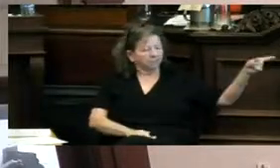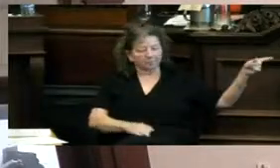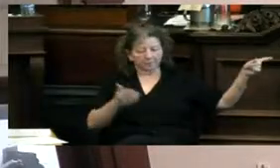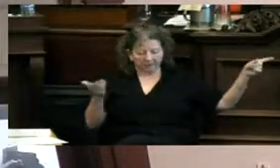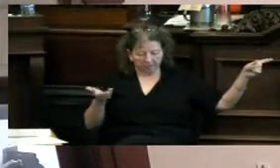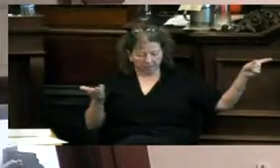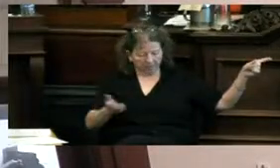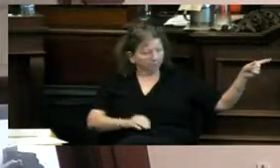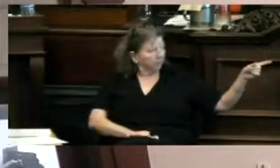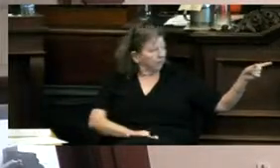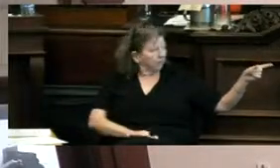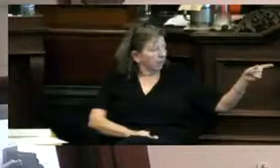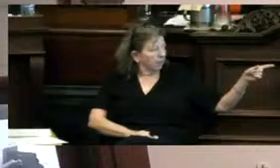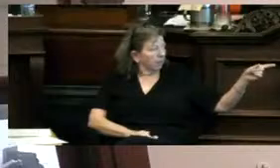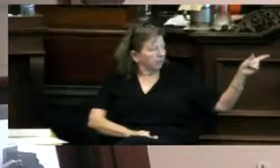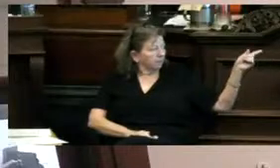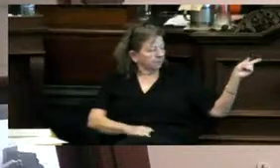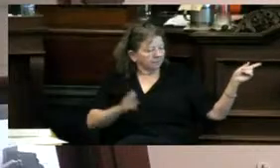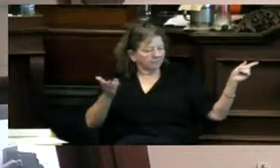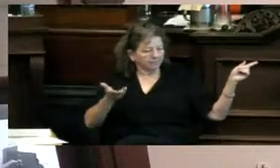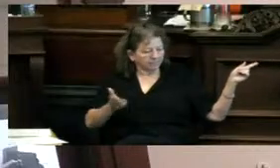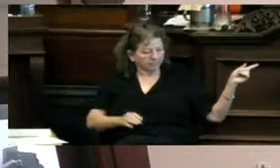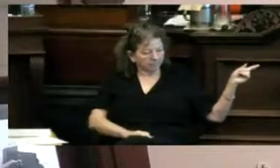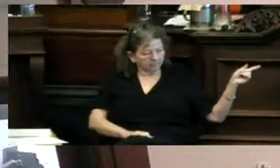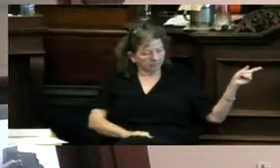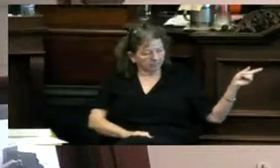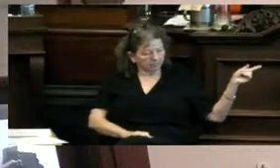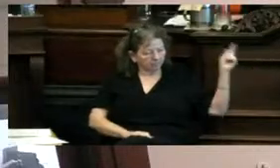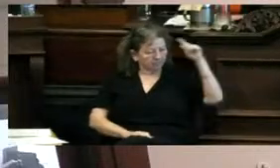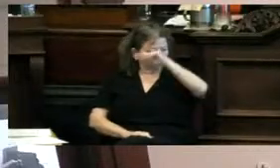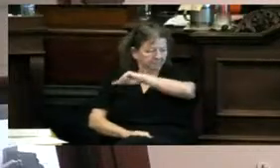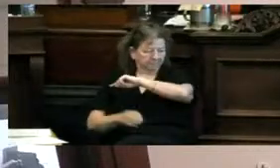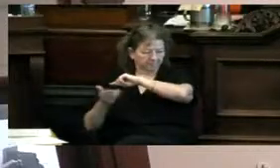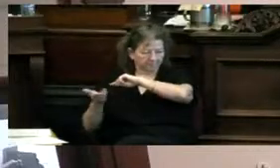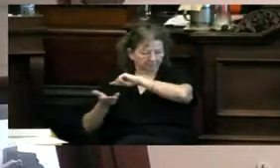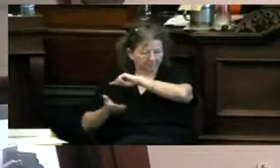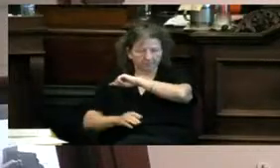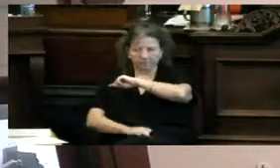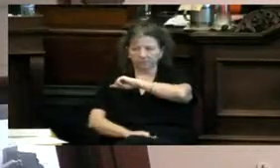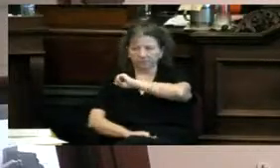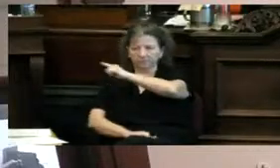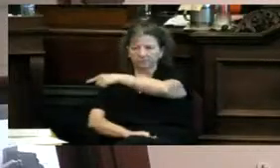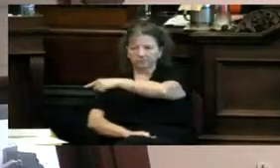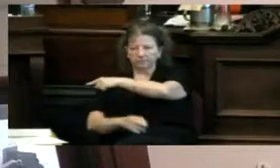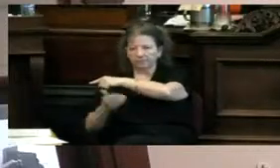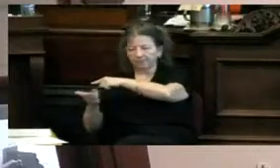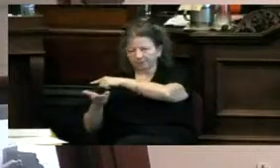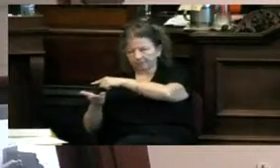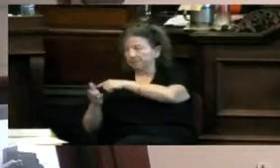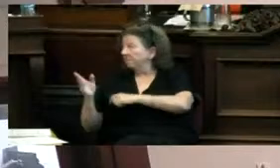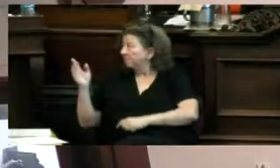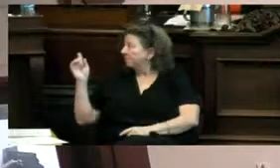please call the roll? Sure. Council member Lightfoot. Present. Mayor. Council member. Gruber here. Council member.